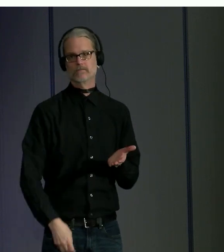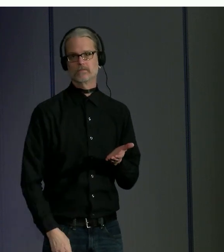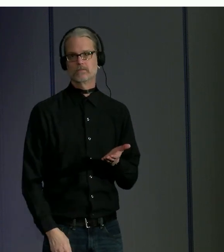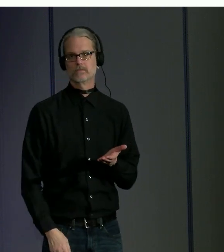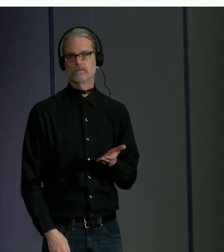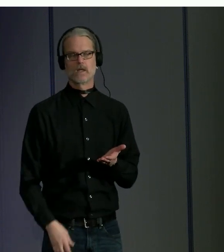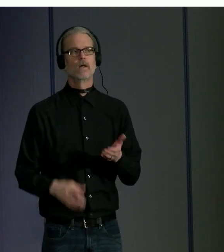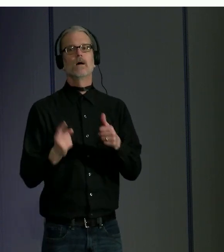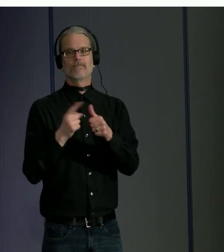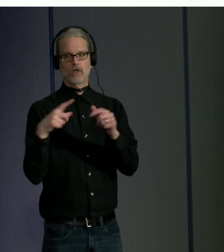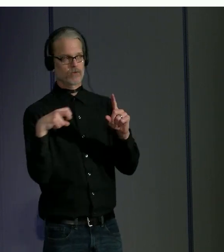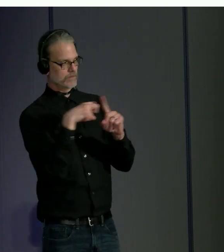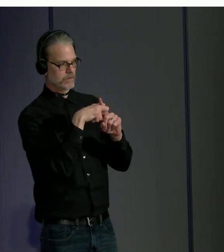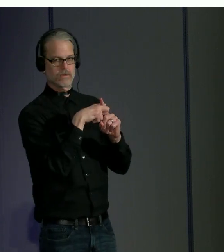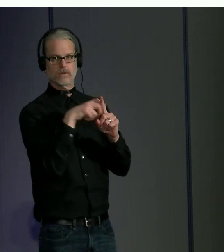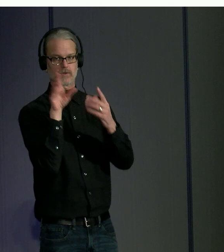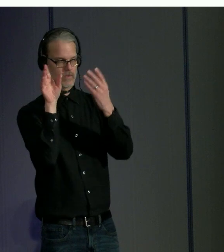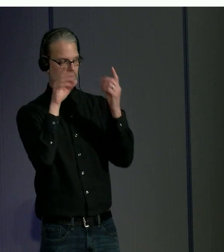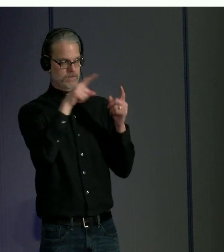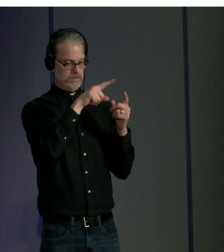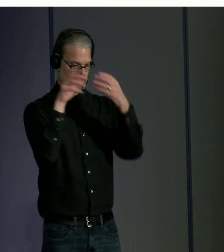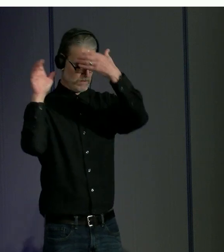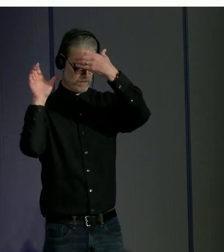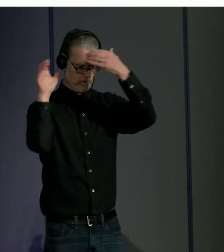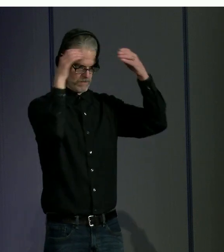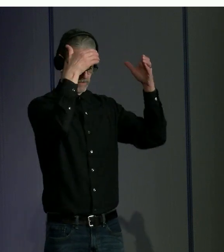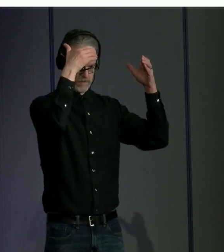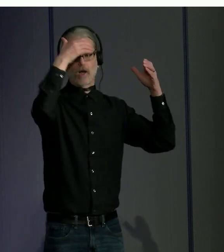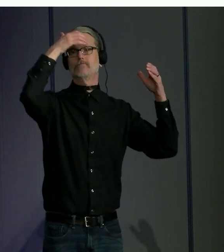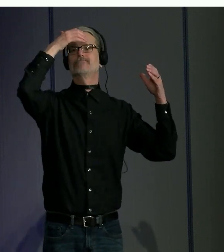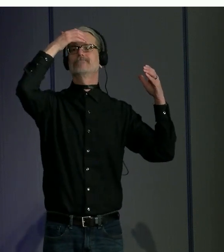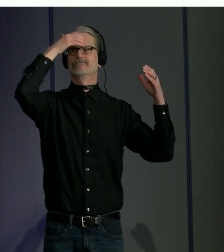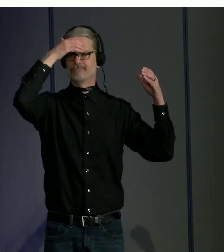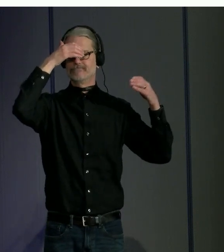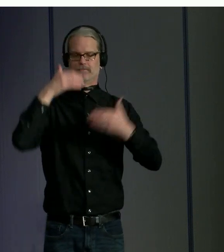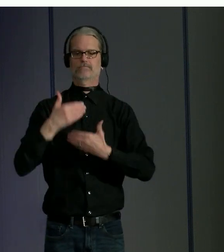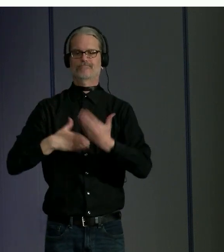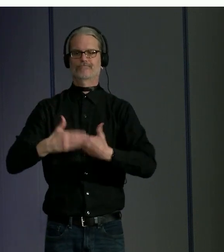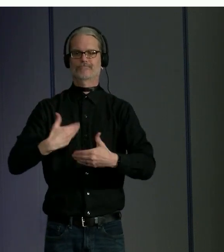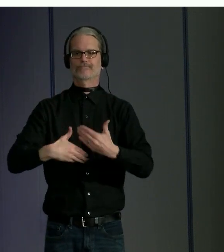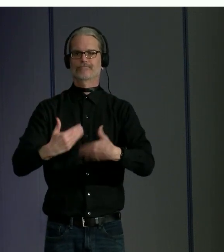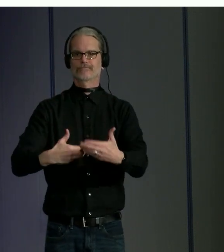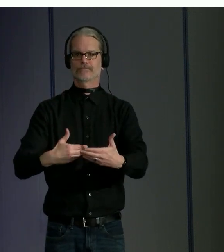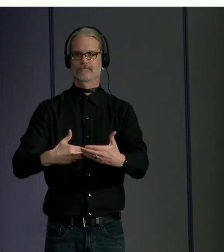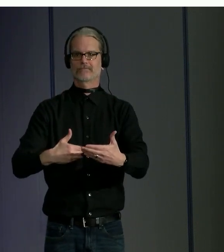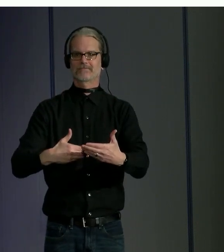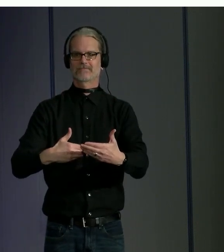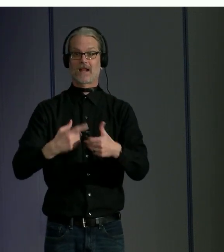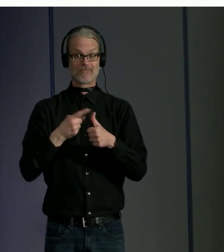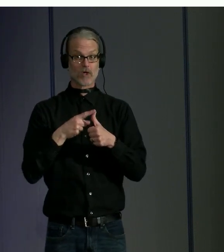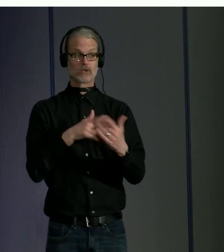It will evolve that direction, as long as you do so with empathy, and that mutual comprehension